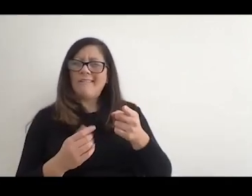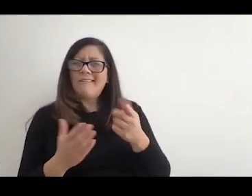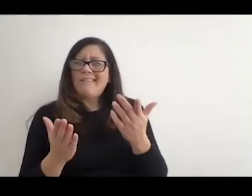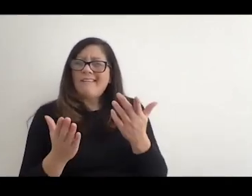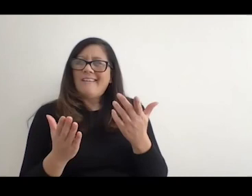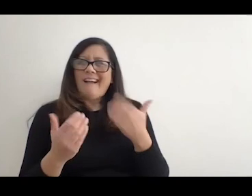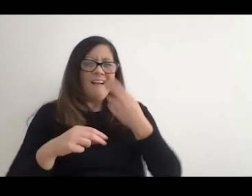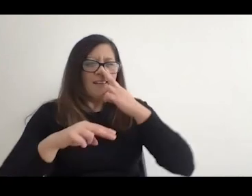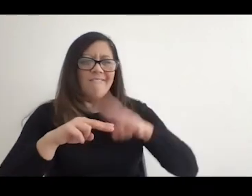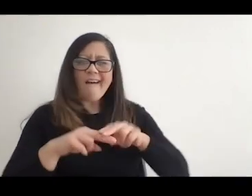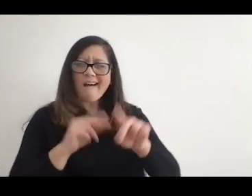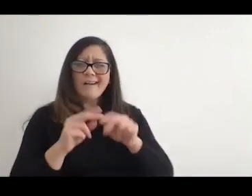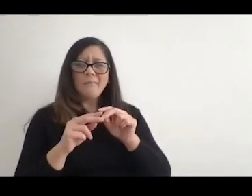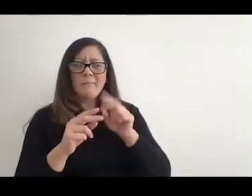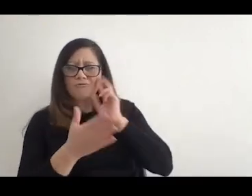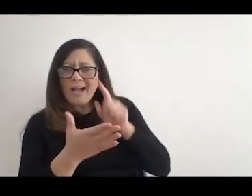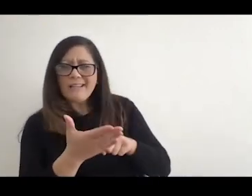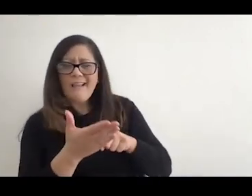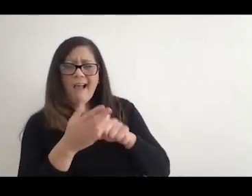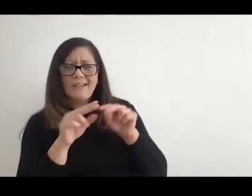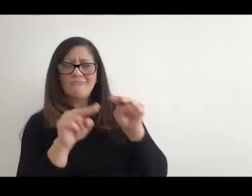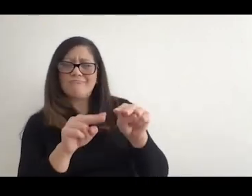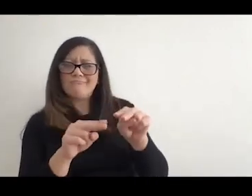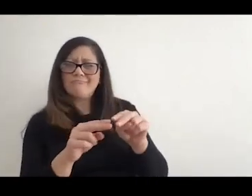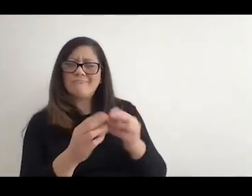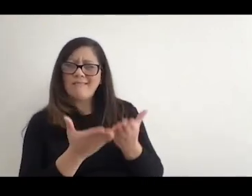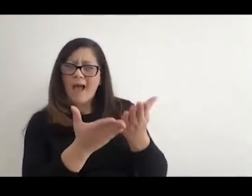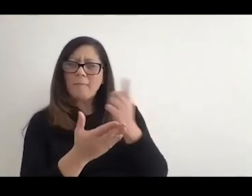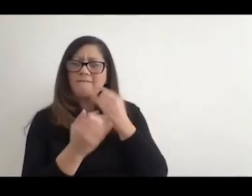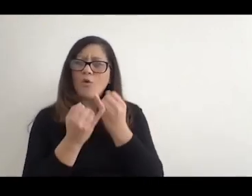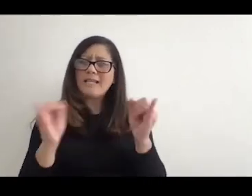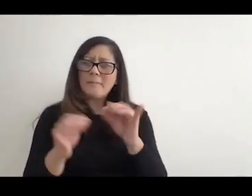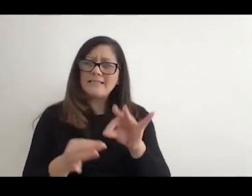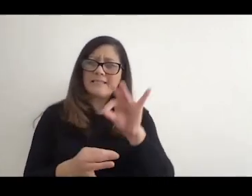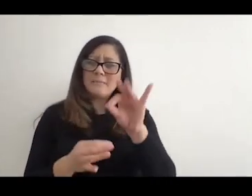She had just been nominated for an Independent Spirit Award. We had done the Spirit awards.